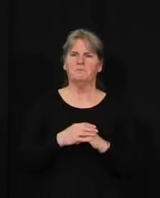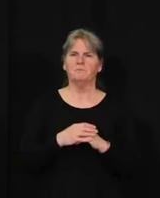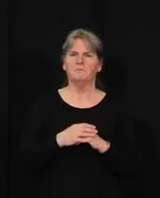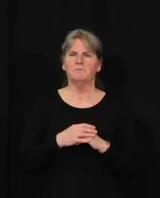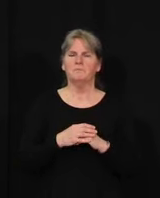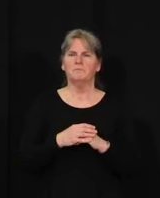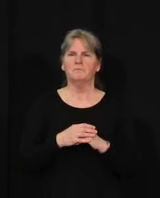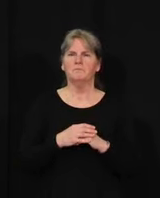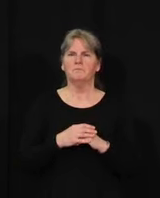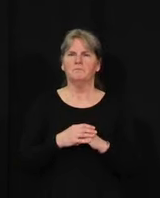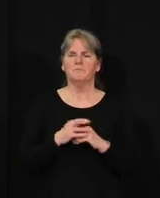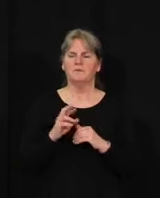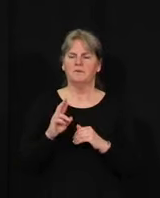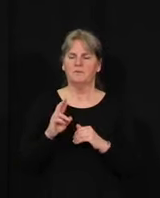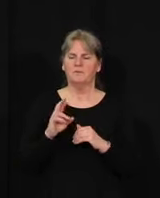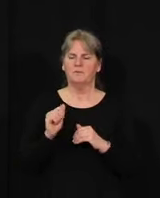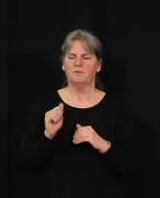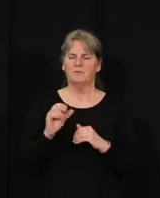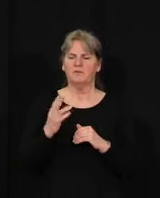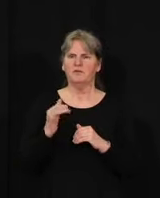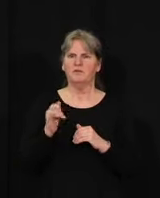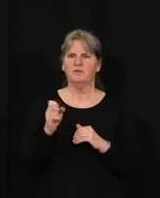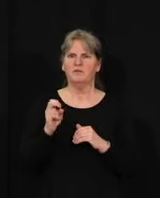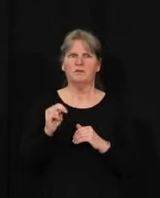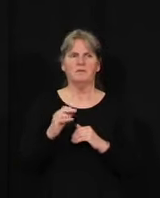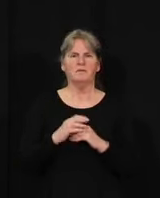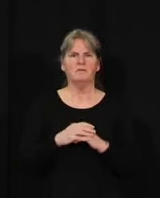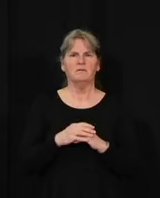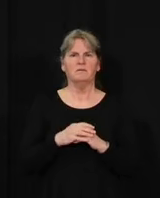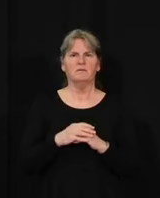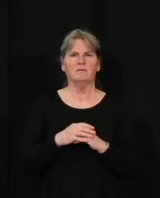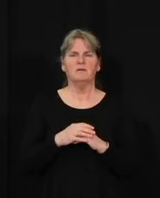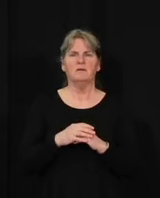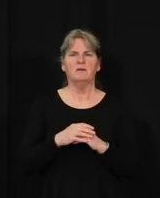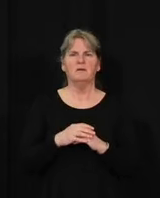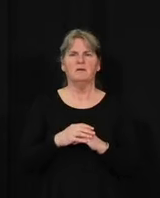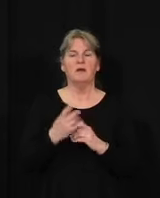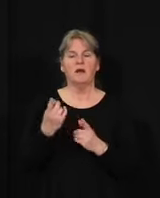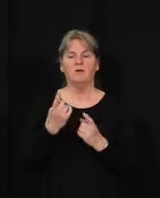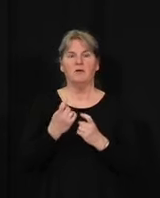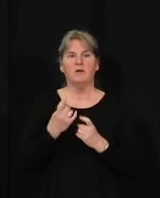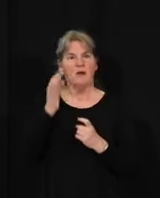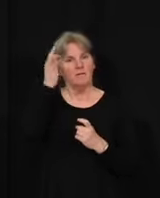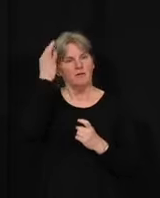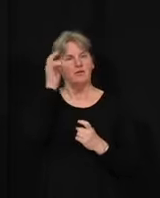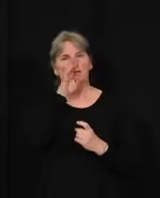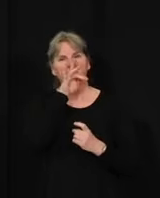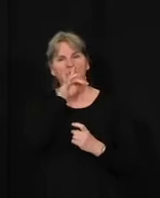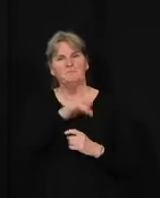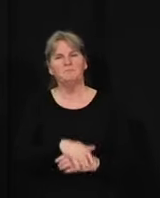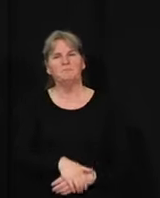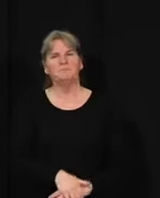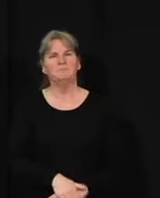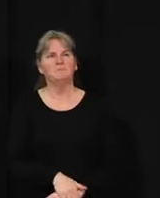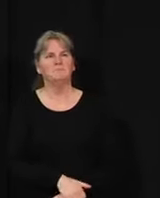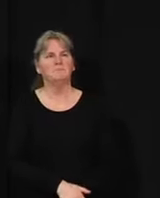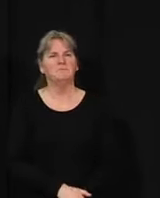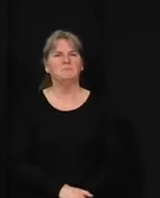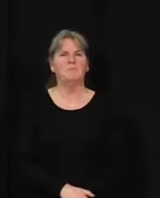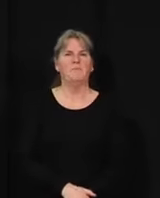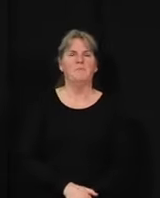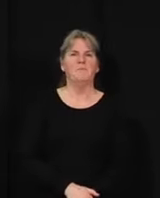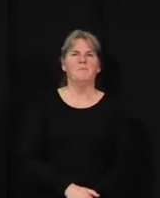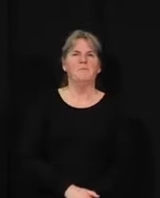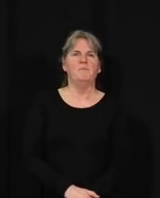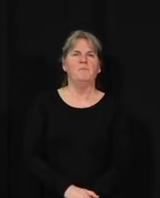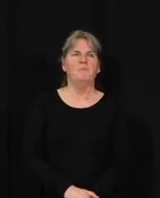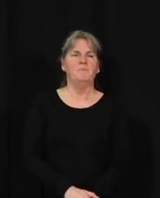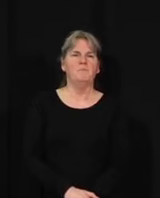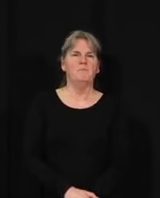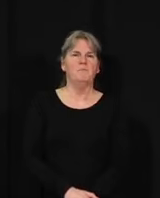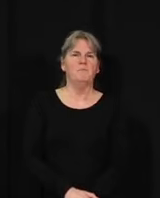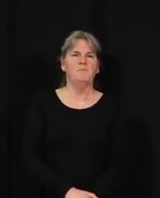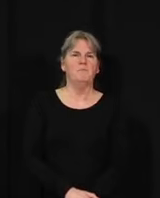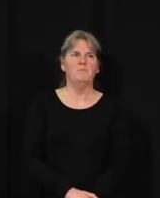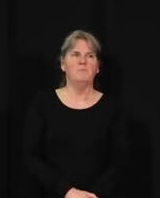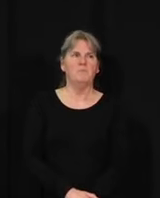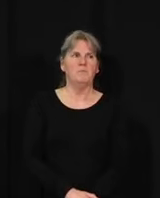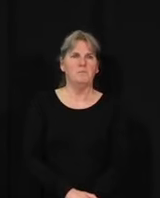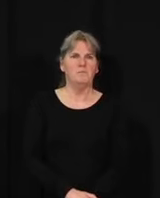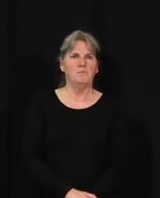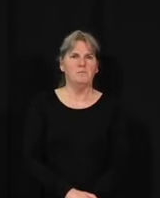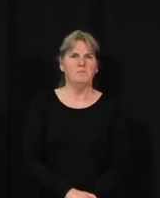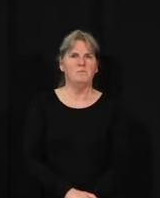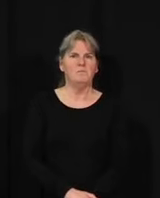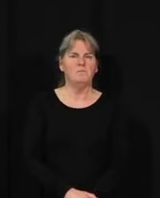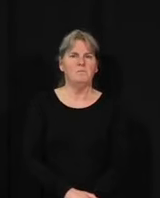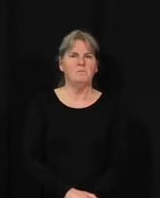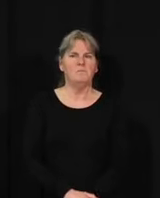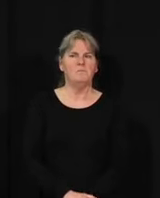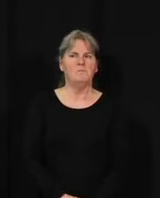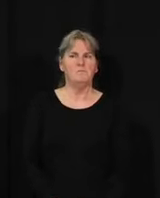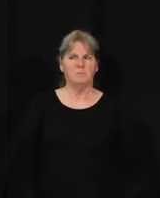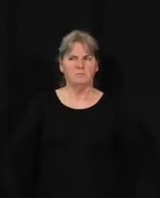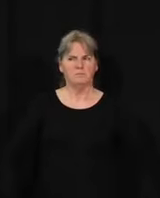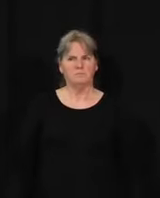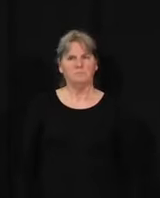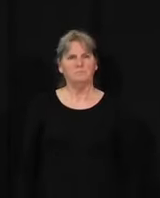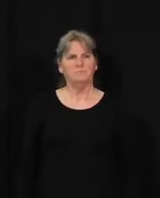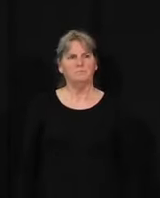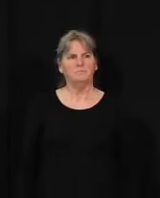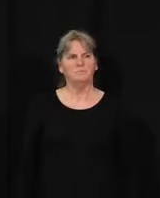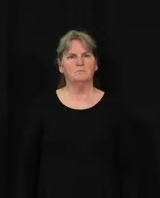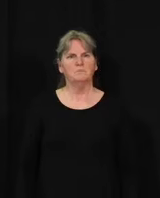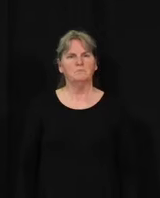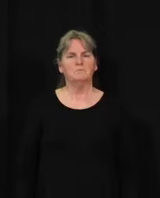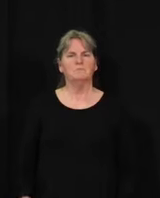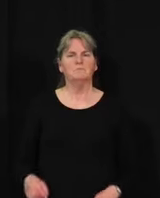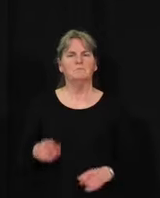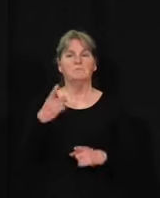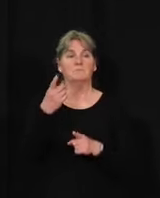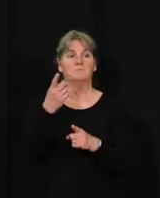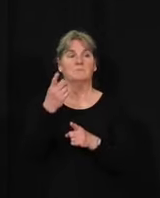[ Speaking French ]